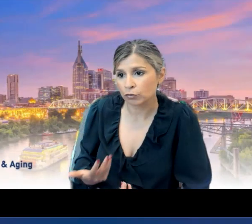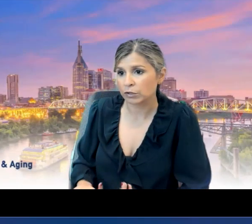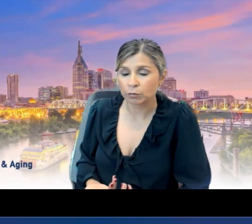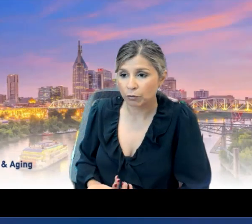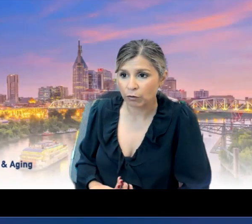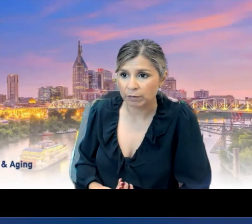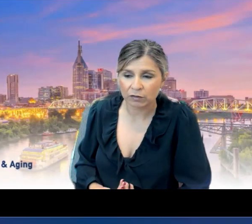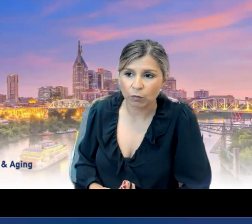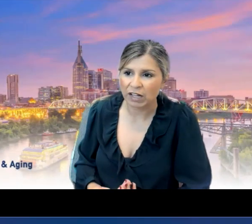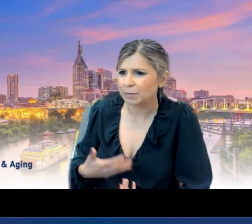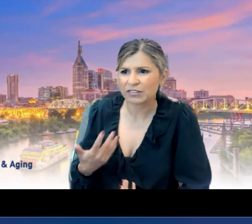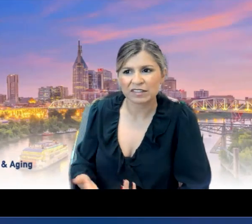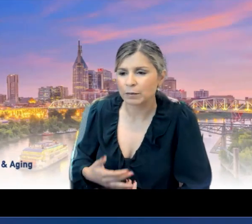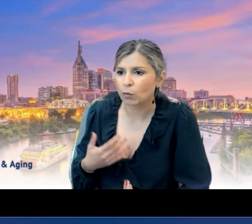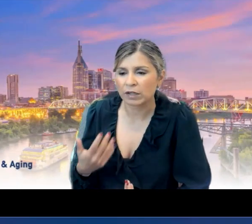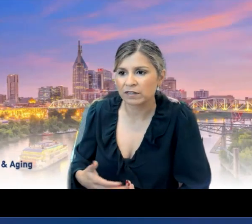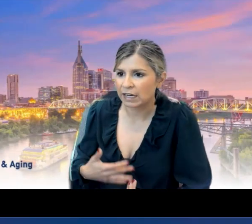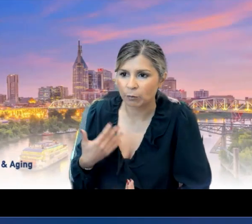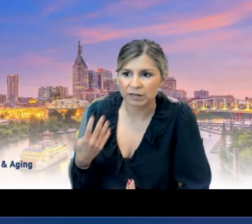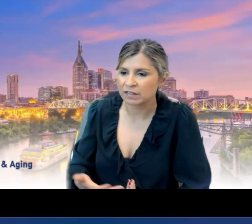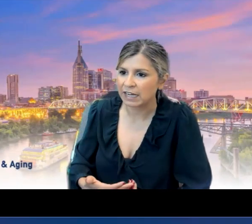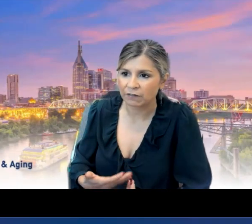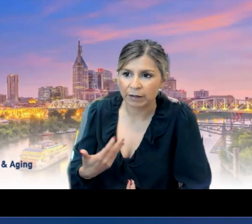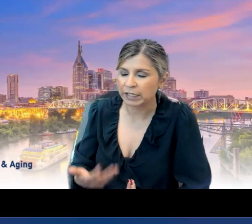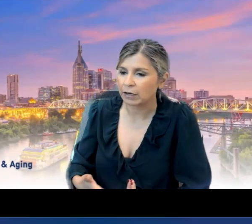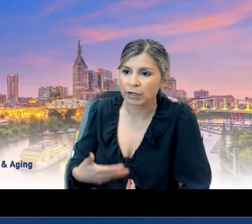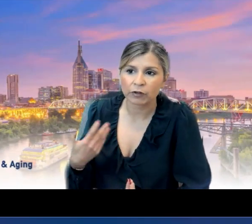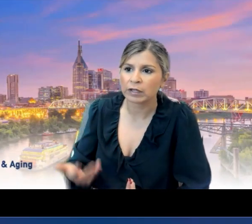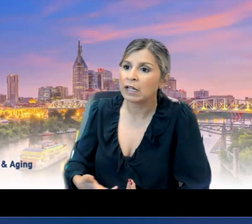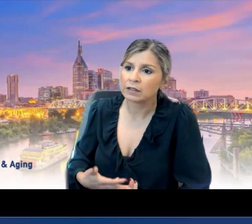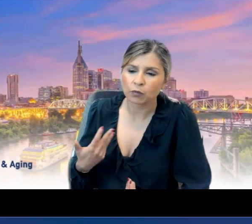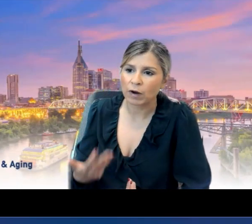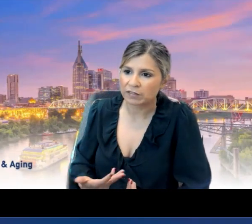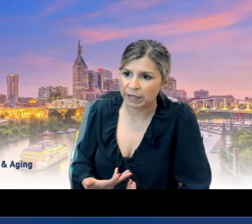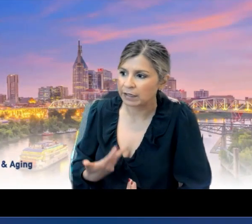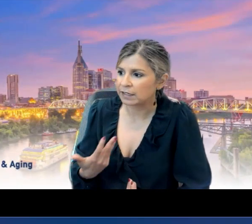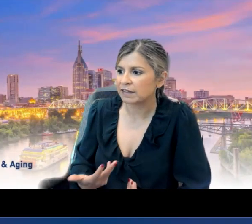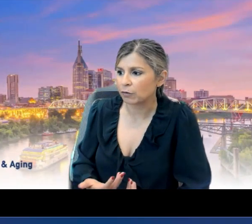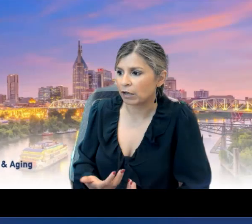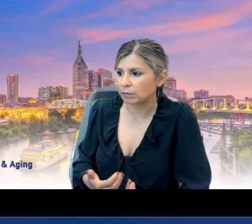especially some of the ones that help sustain family caregiver and like respite, etcetera.